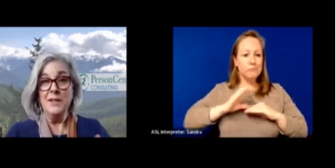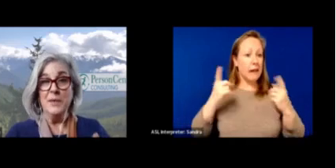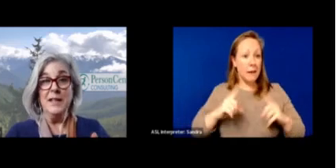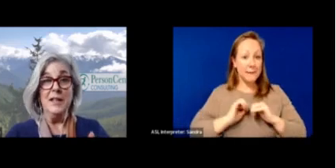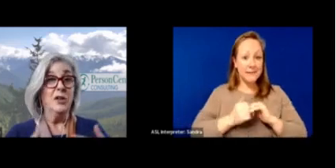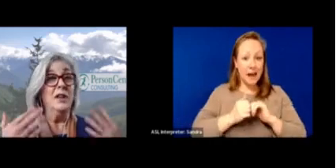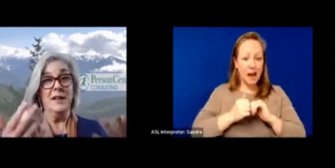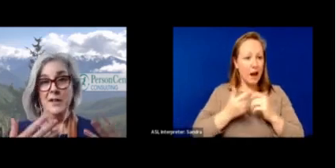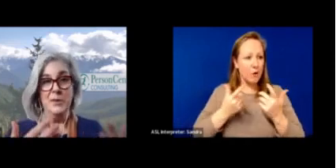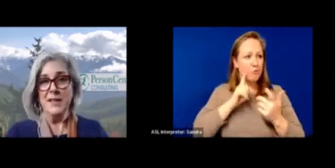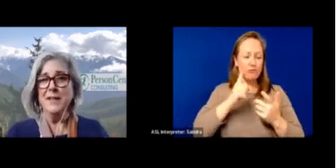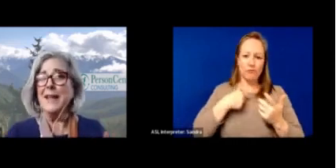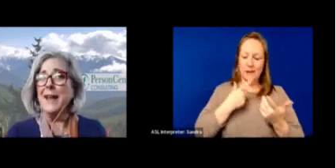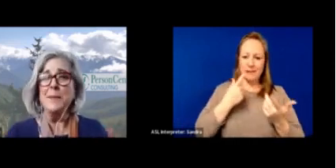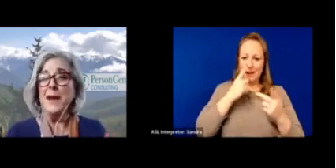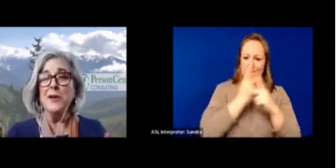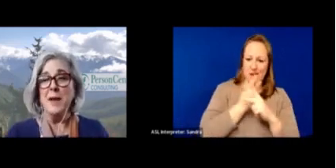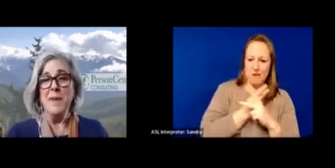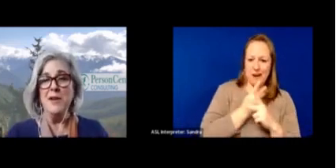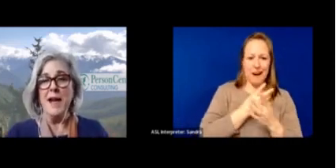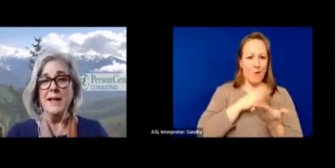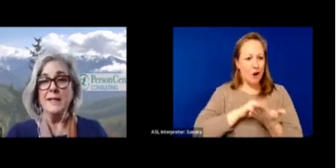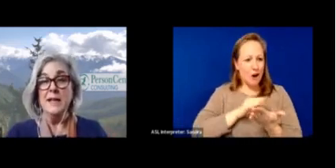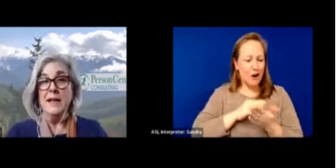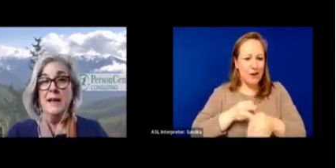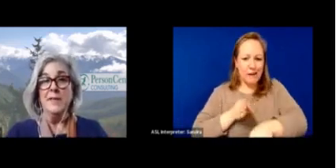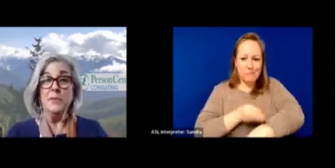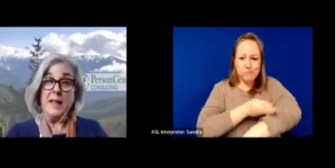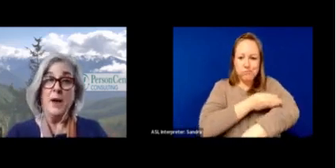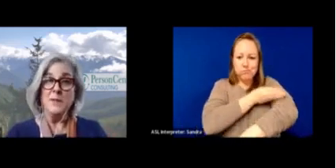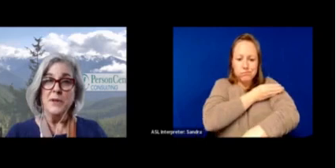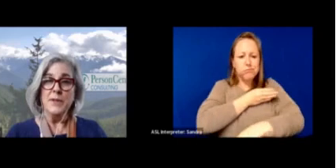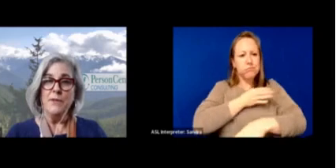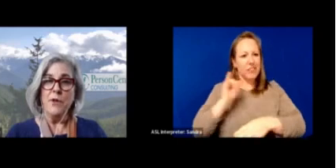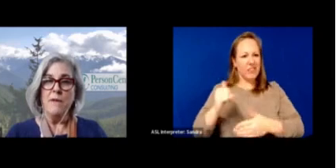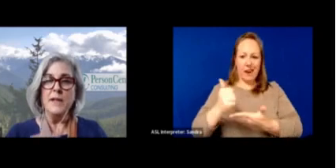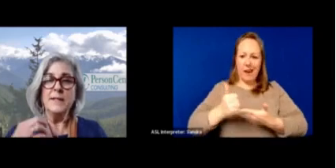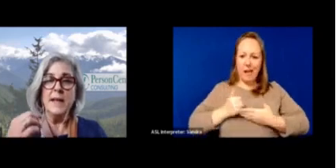hear from at least two of the speakers to happen to mention CMS policy are not sure it's